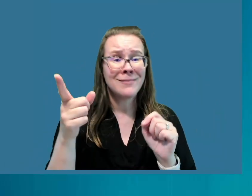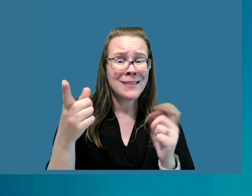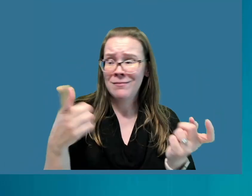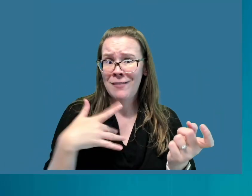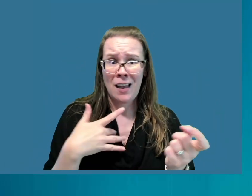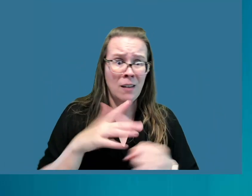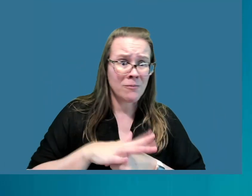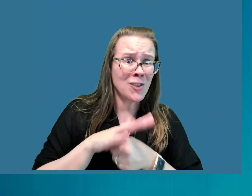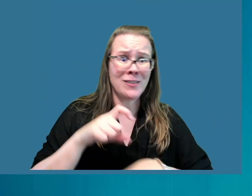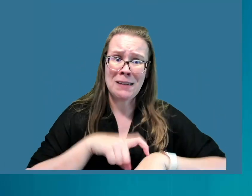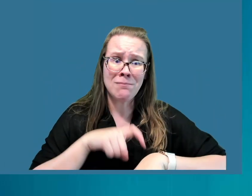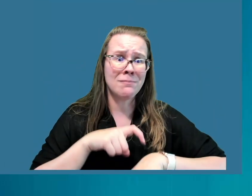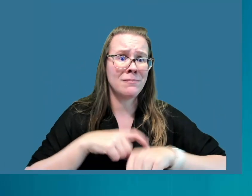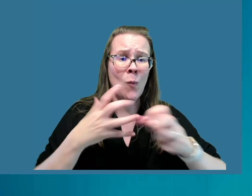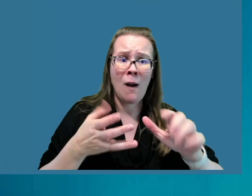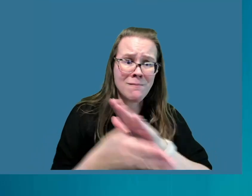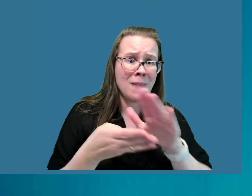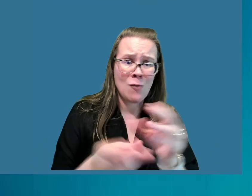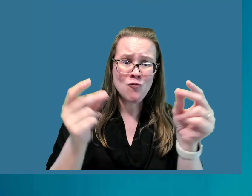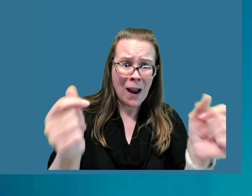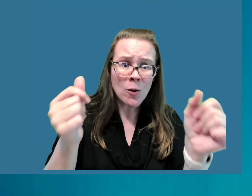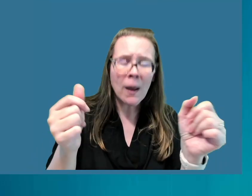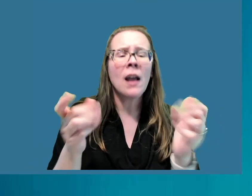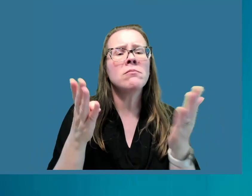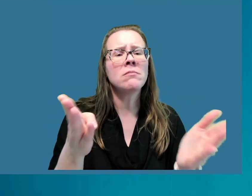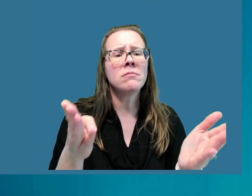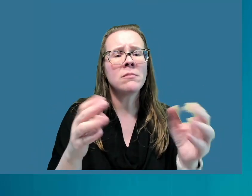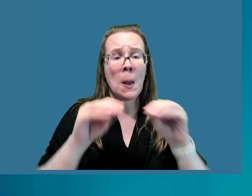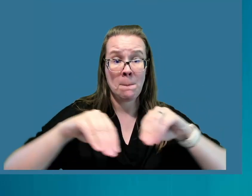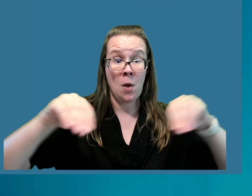for spreading. So that's why I'm super conscious about trying to make sure they're cold. And if